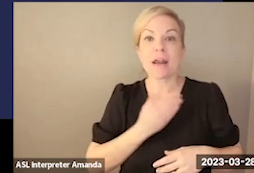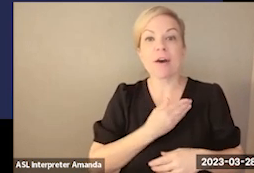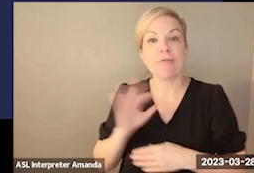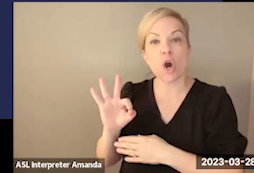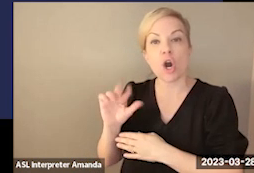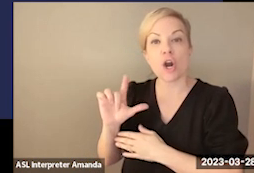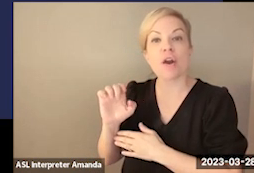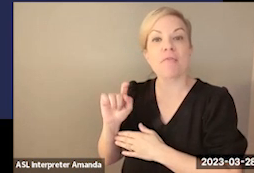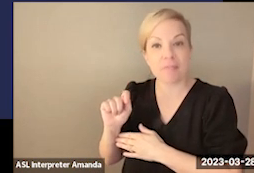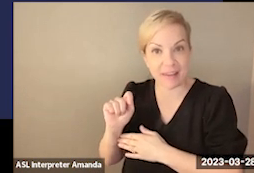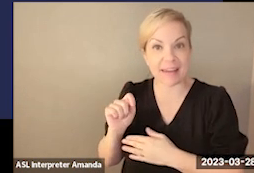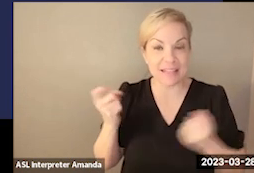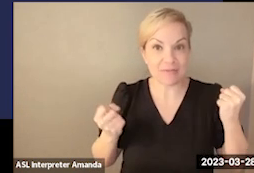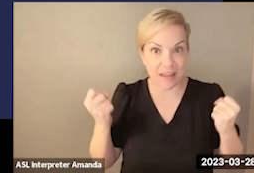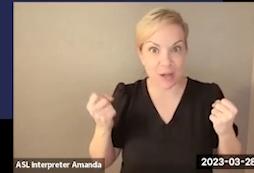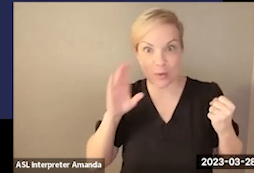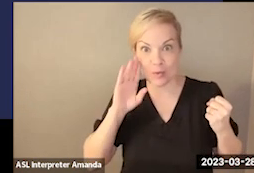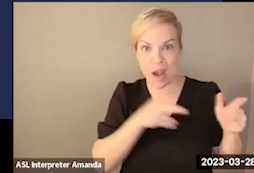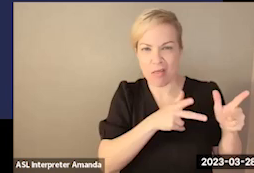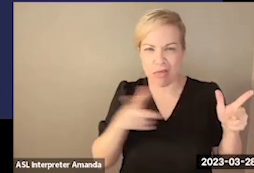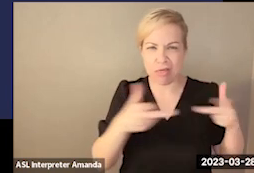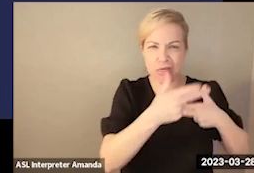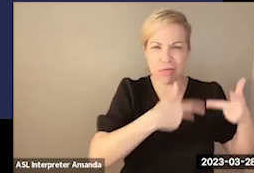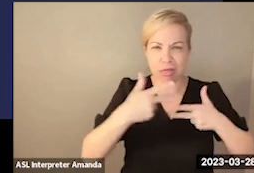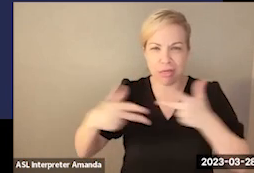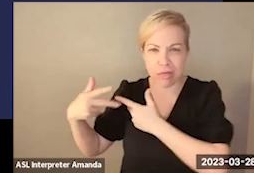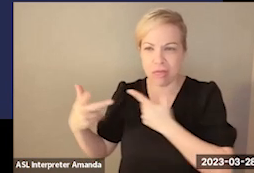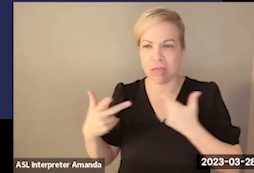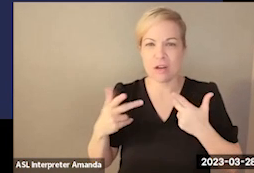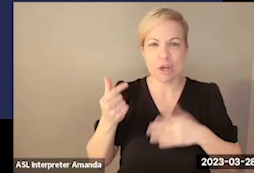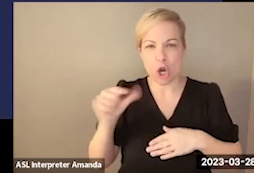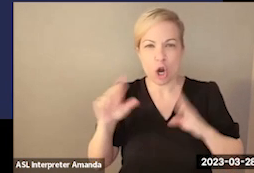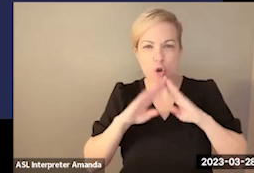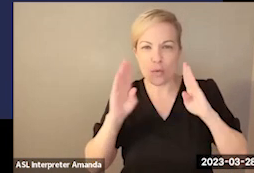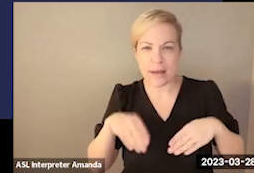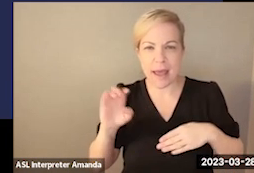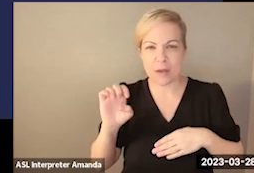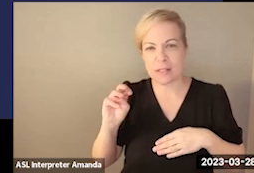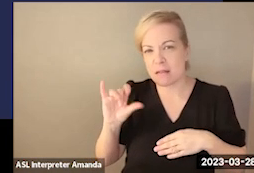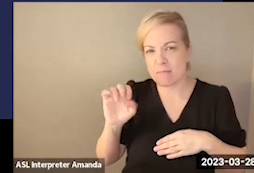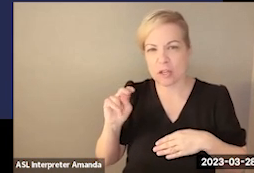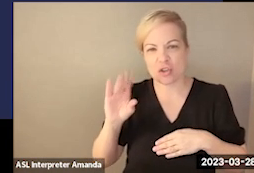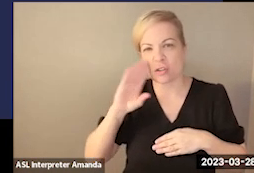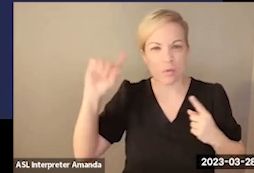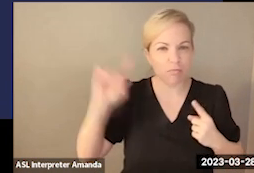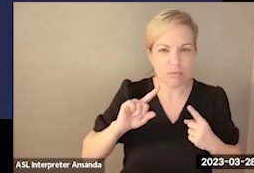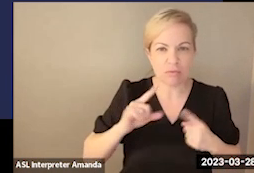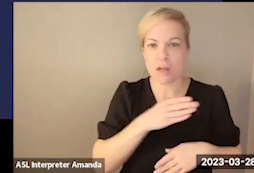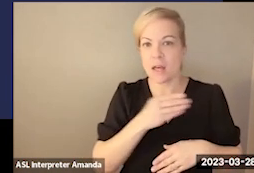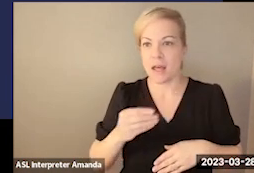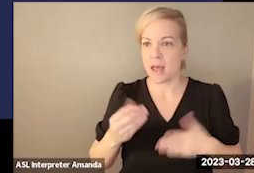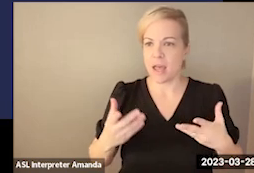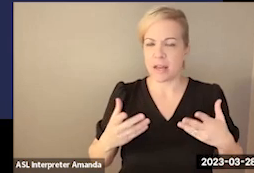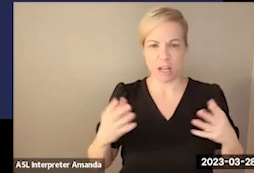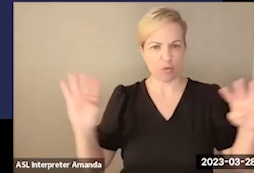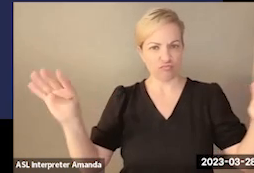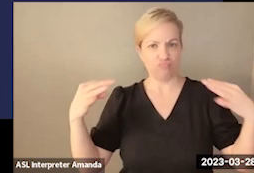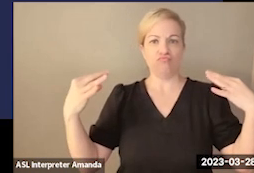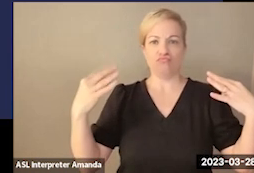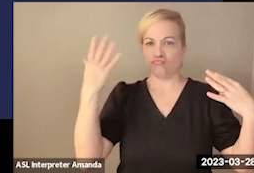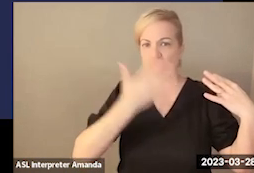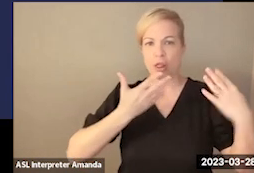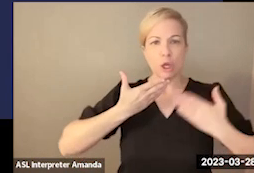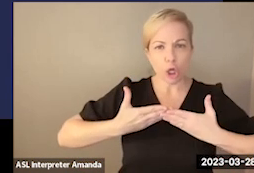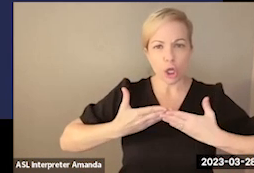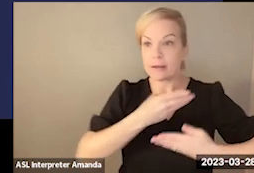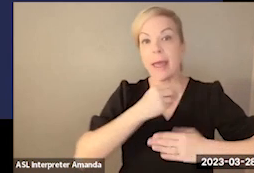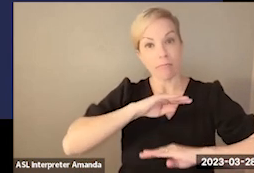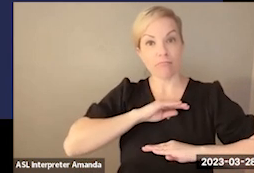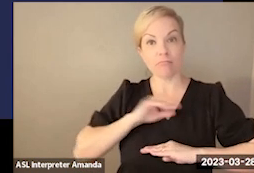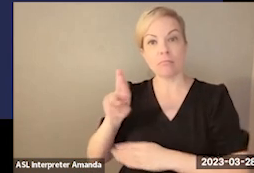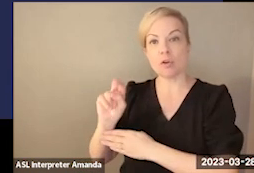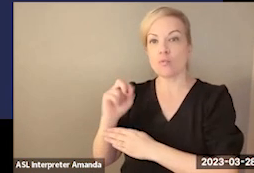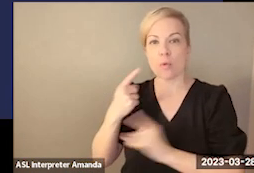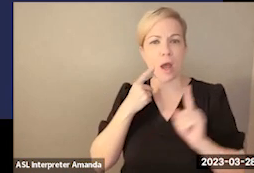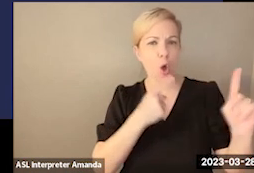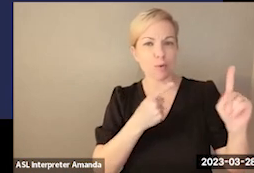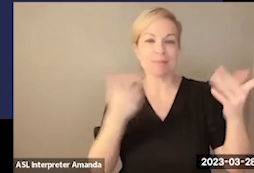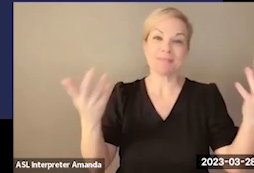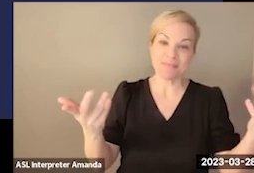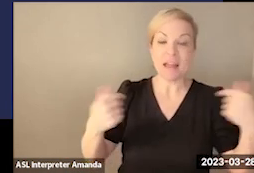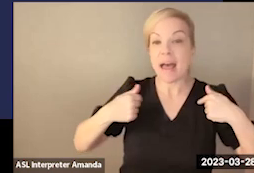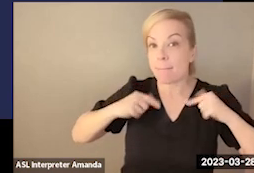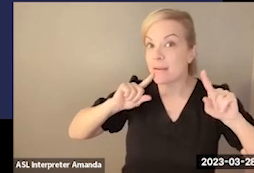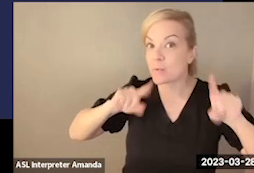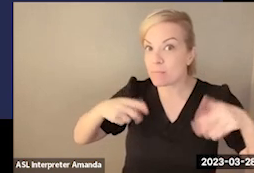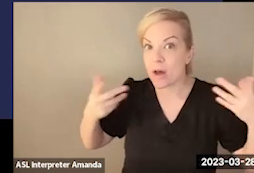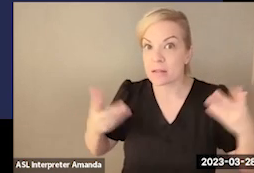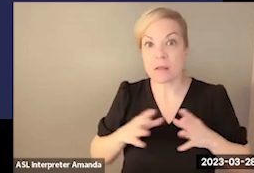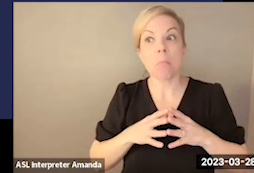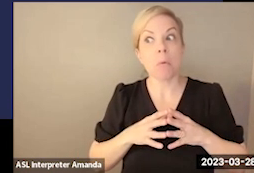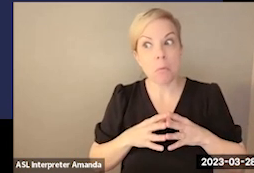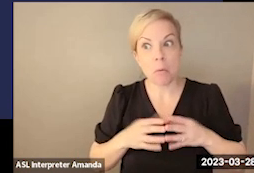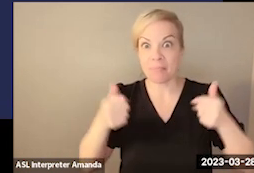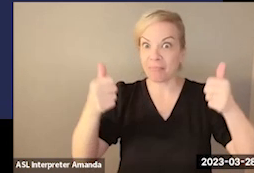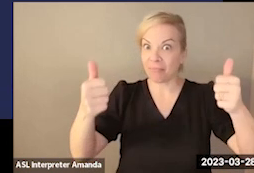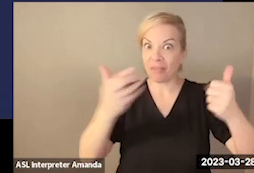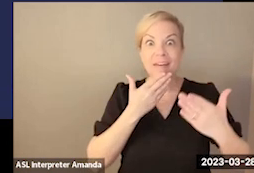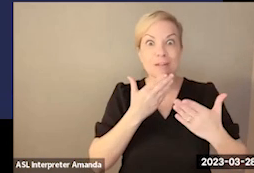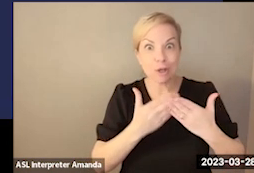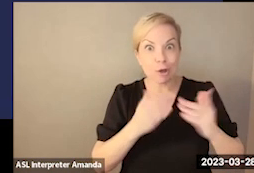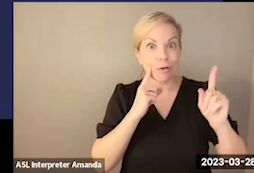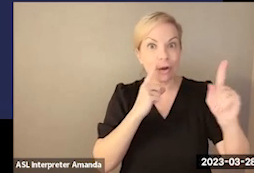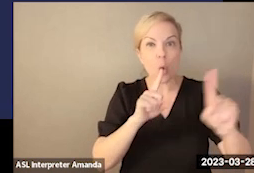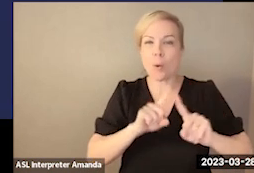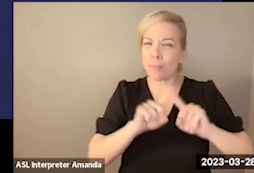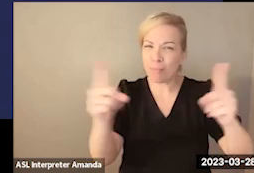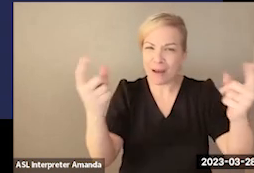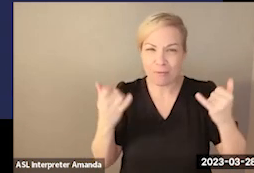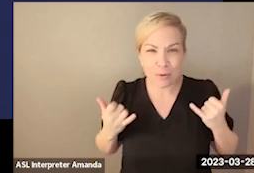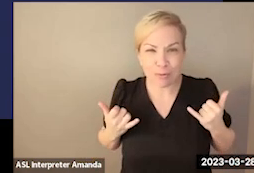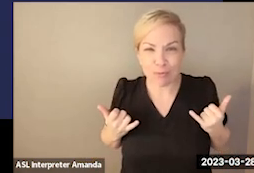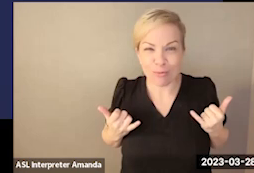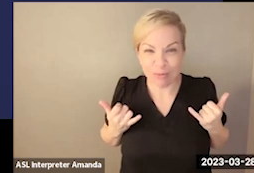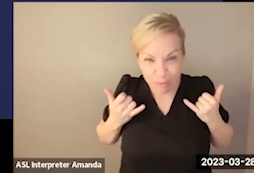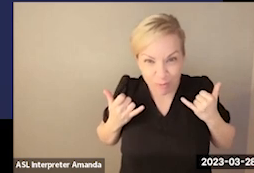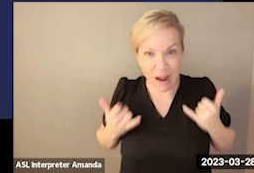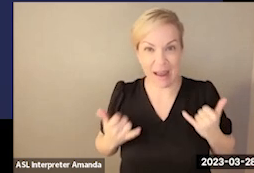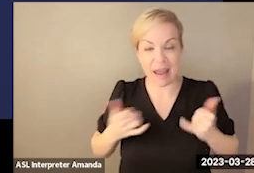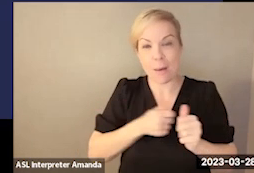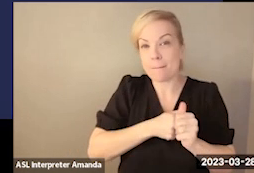Debbie Stine, Science & Technology Policy Academy: And by this, you know, by doing this we're gonna reduce our greenhouse gas emissions, and, you know, really present a good view and meet some regulatory goal. And sometimes I might have to tell them. Well, that's a really worthy goal. But for right now, at least, most of the electricity